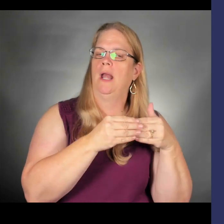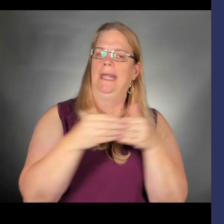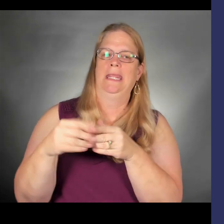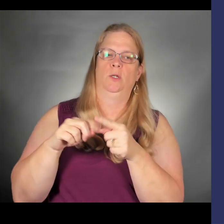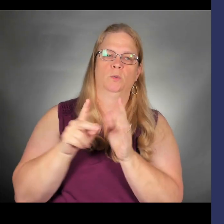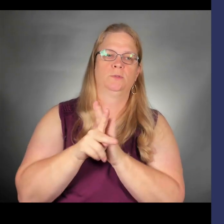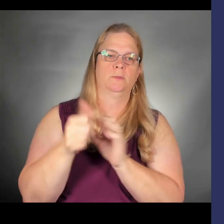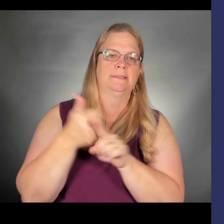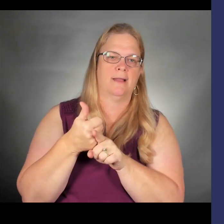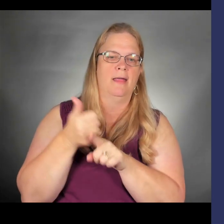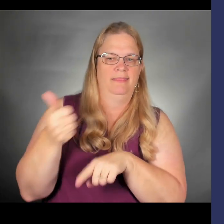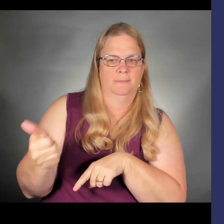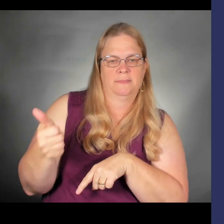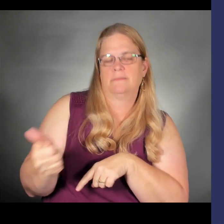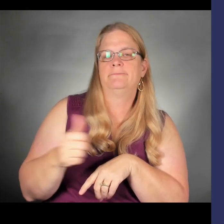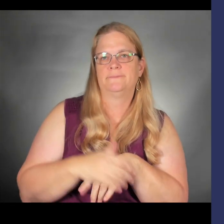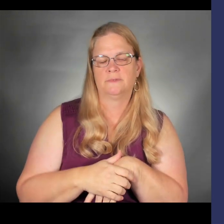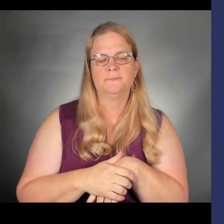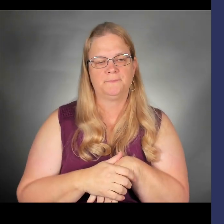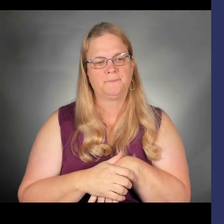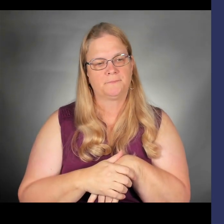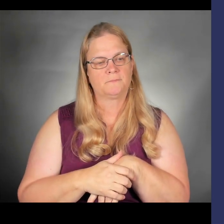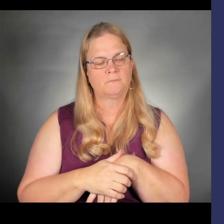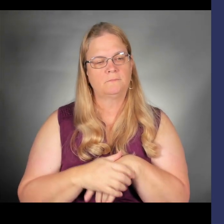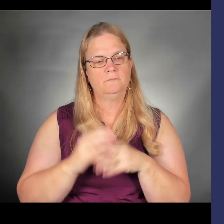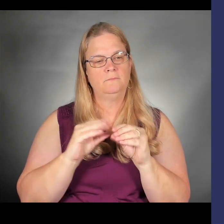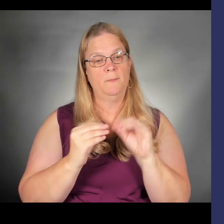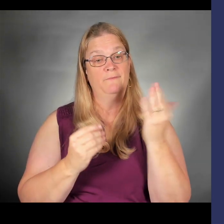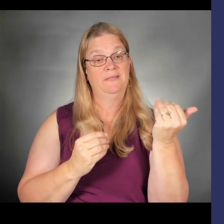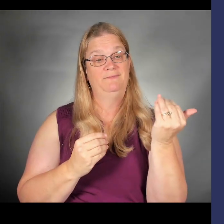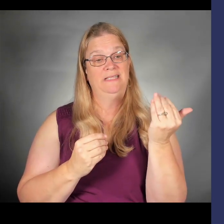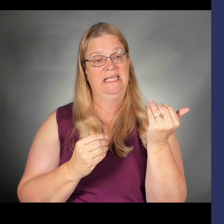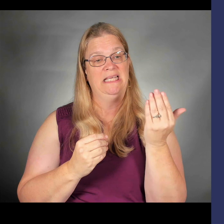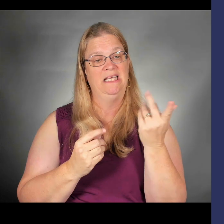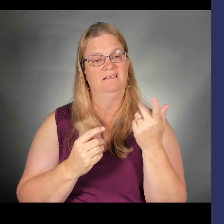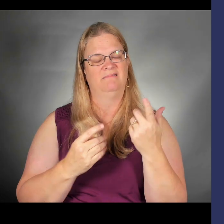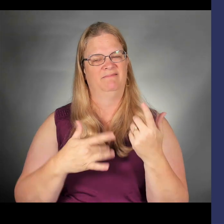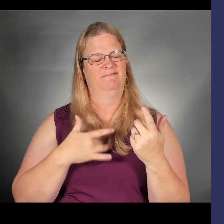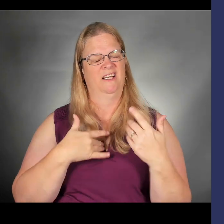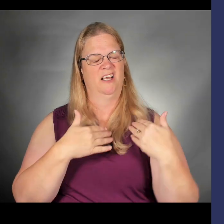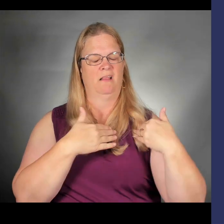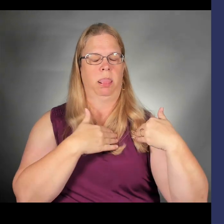our students may view that and not fully understand it, which could lead to a risk factor for themselves.